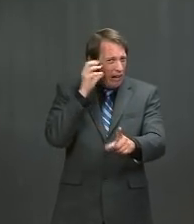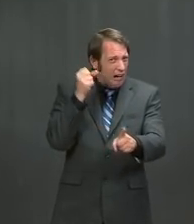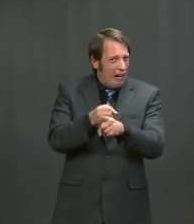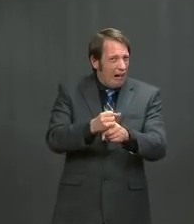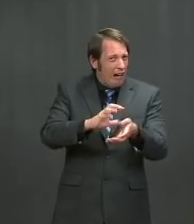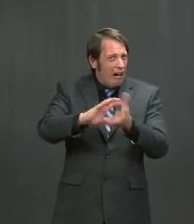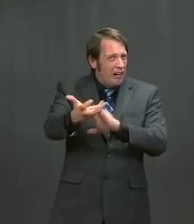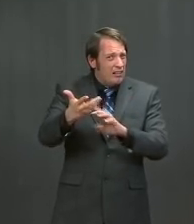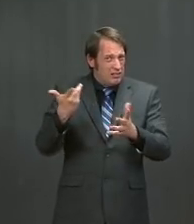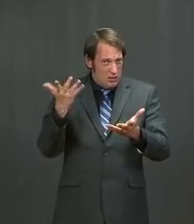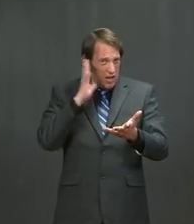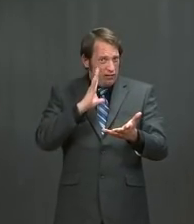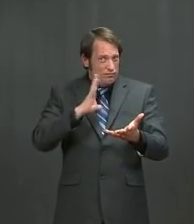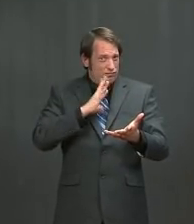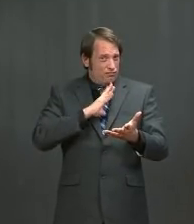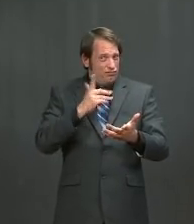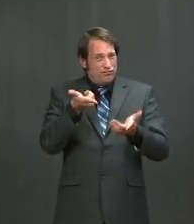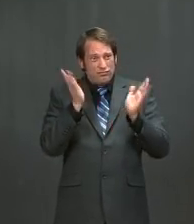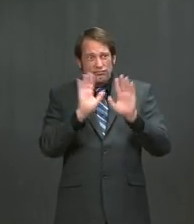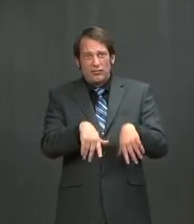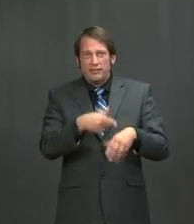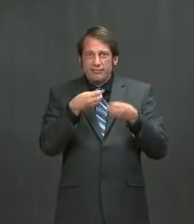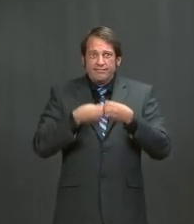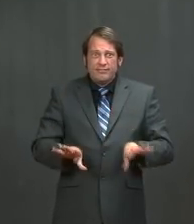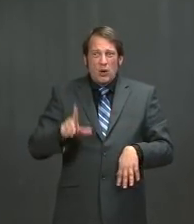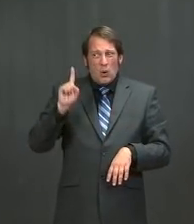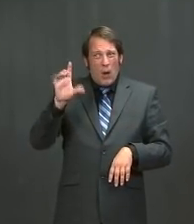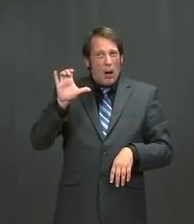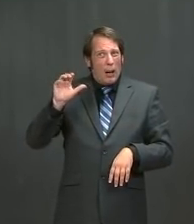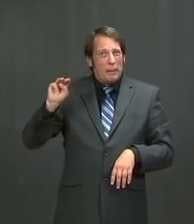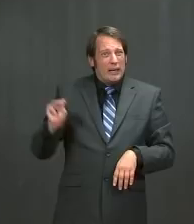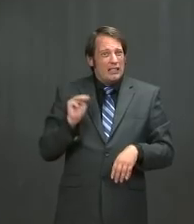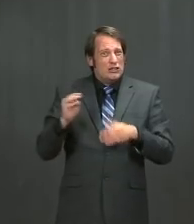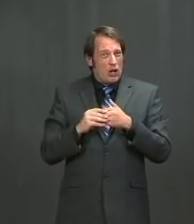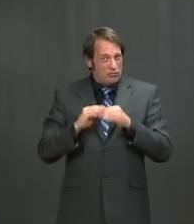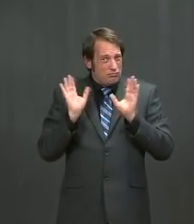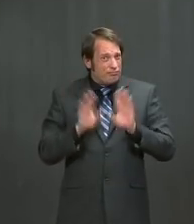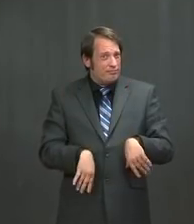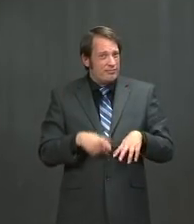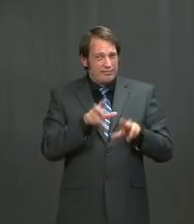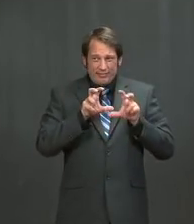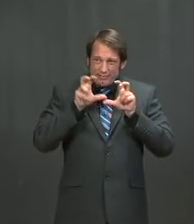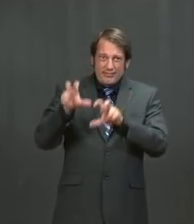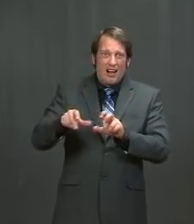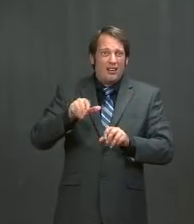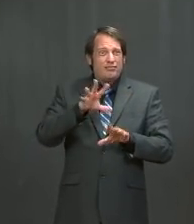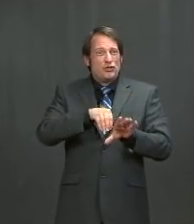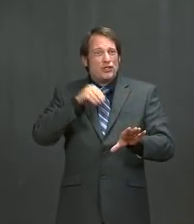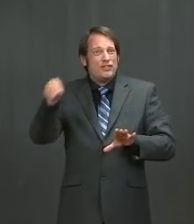in lost business activity, 8,000 hotel rooms. Did he think about that before he said